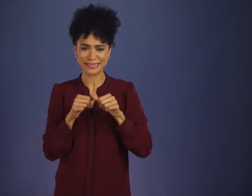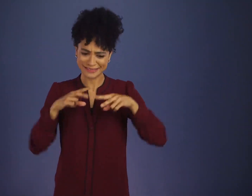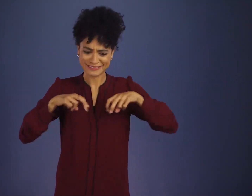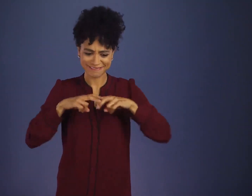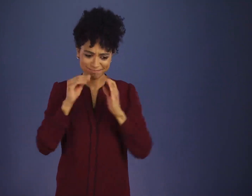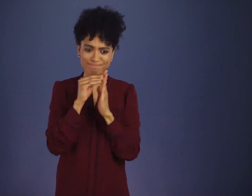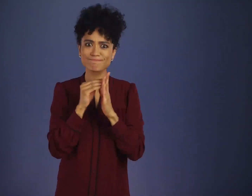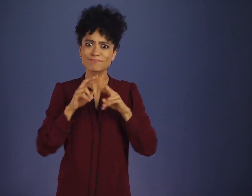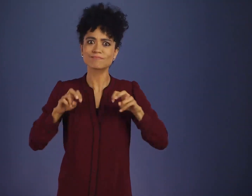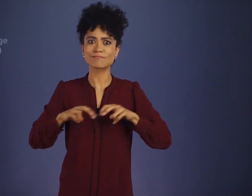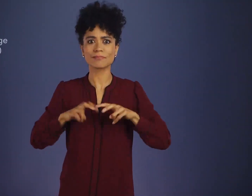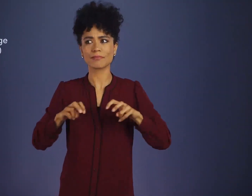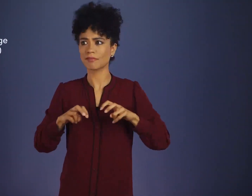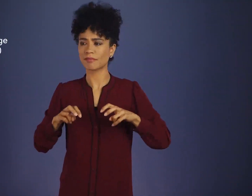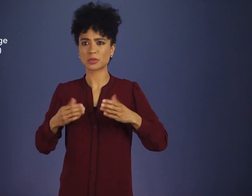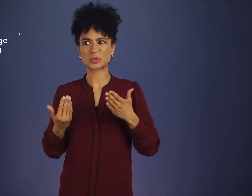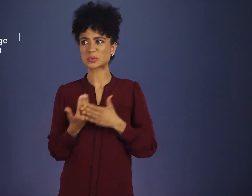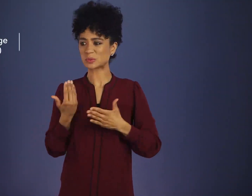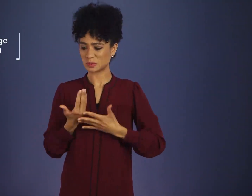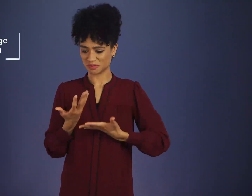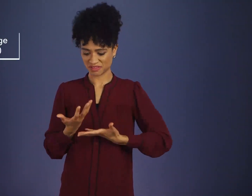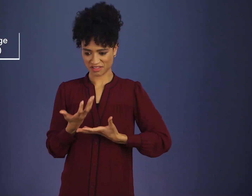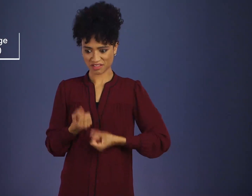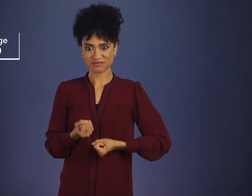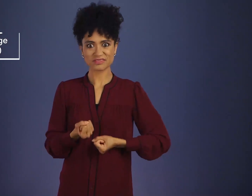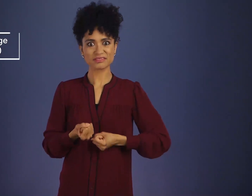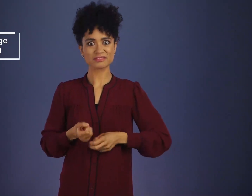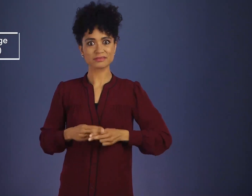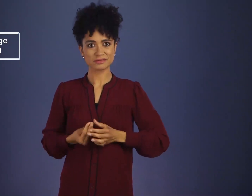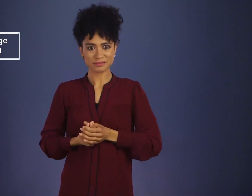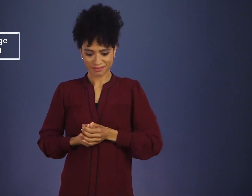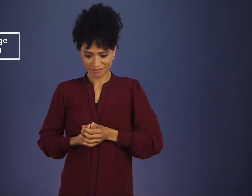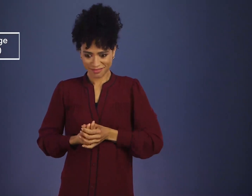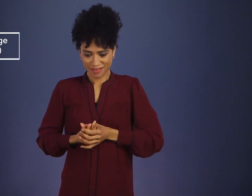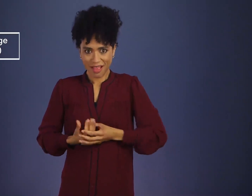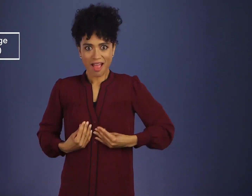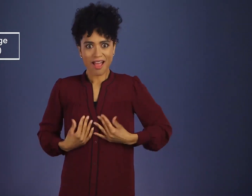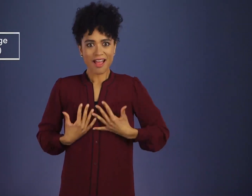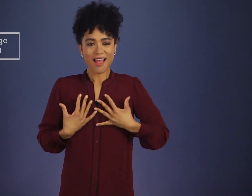As we persist, a brand-new kind of confidence is born,